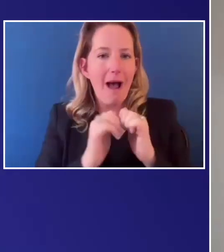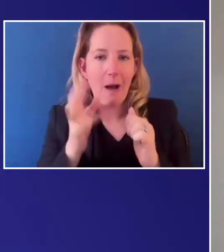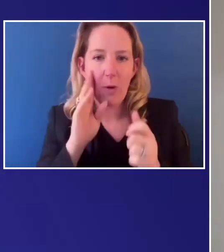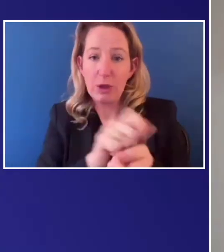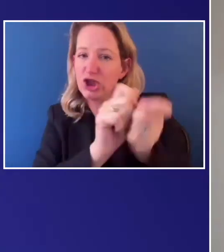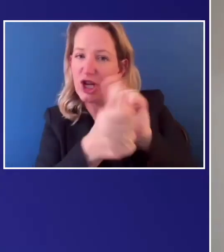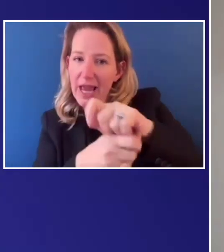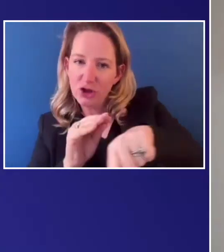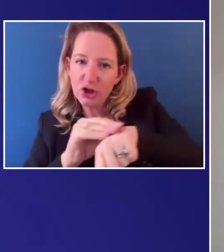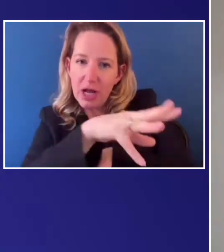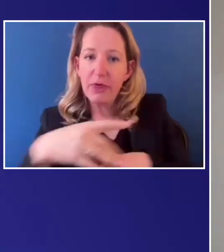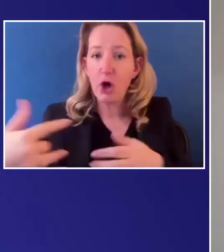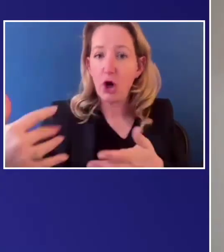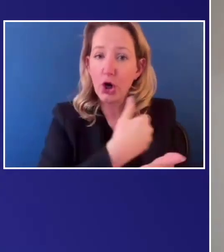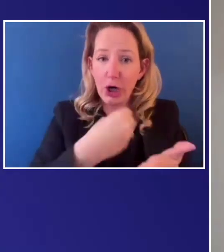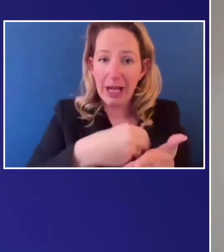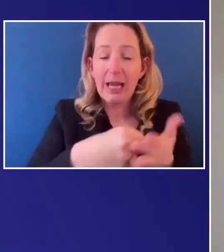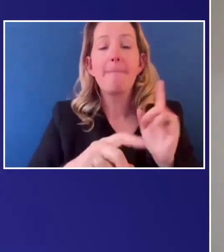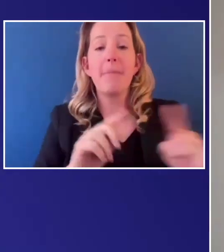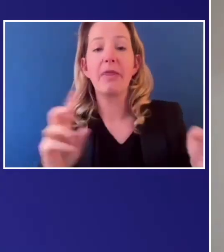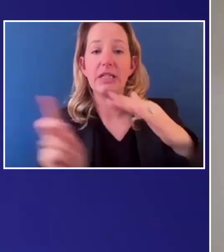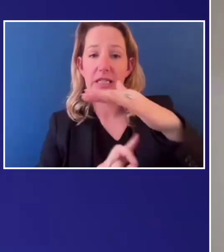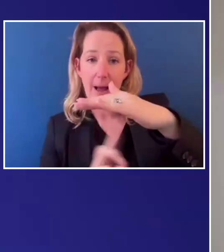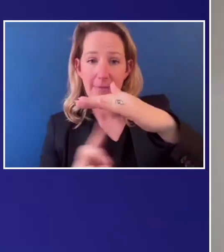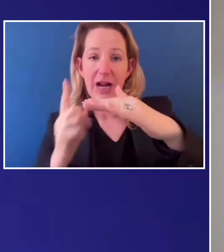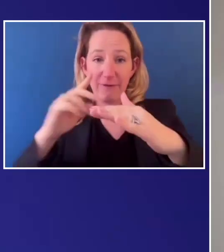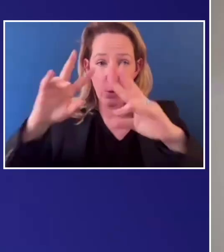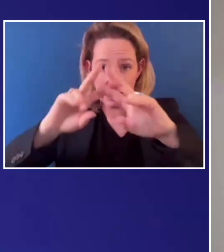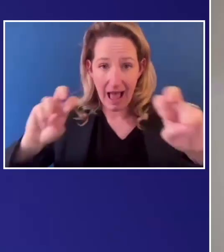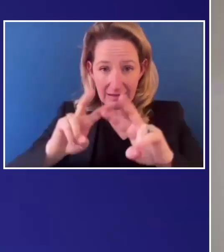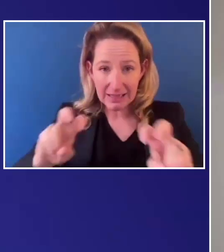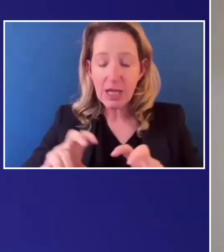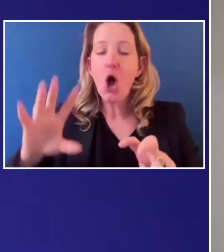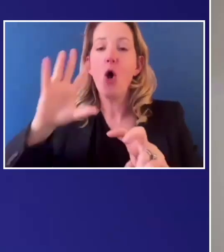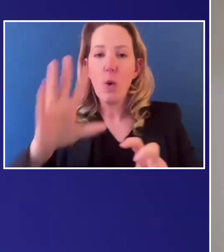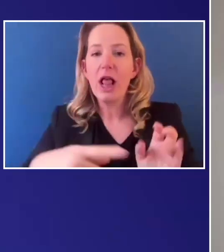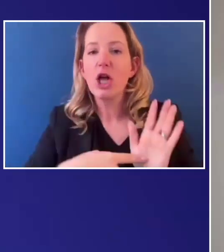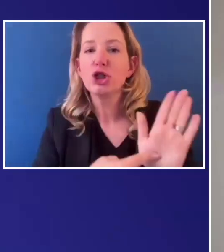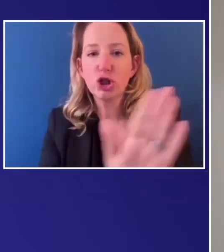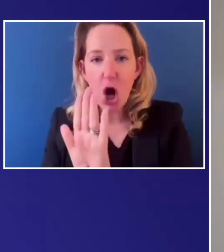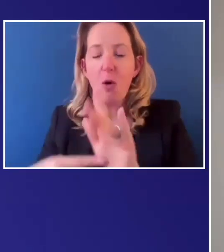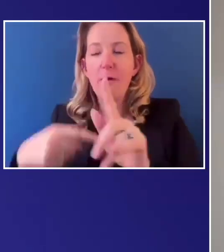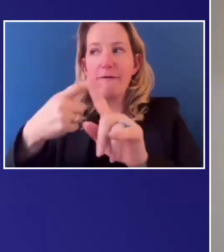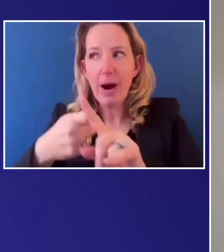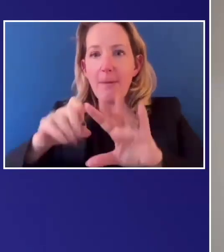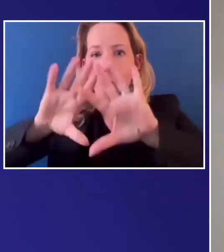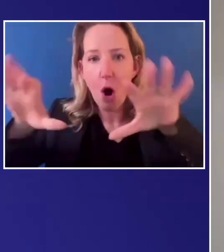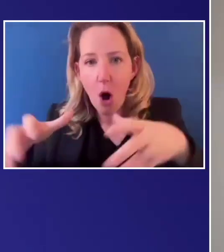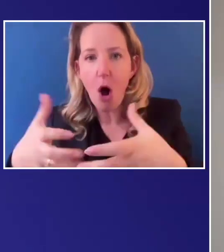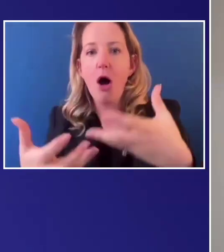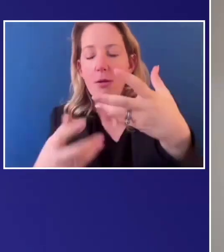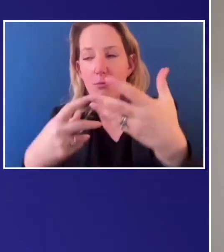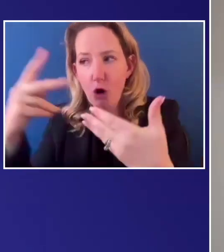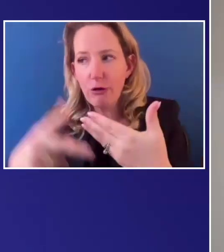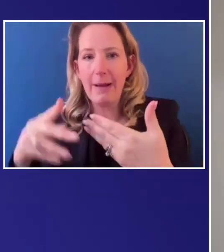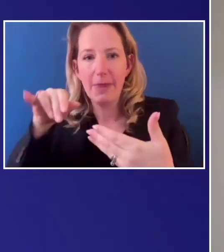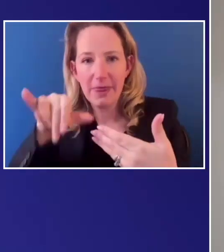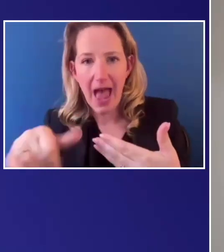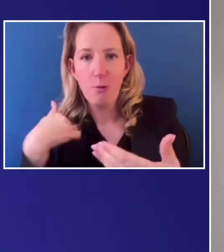But as you said, the denominator for the analysis we're going to show are among programs that are measured, not the total 209,000 programs that are in